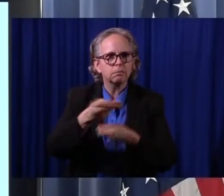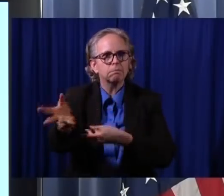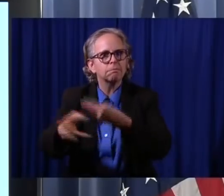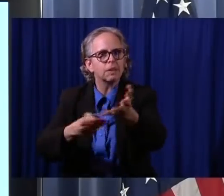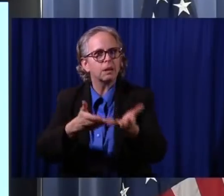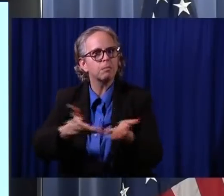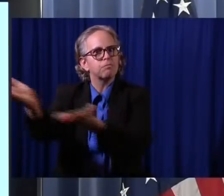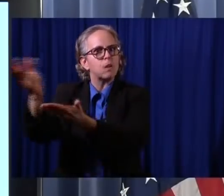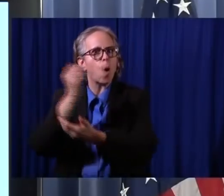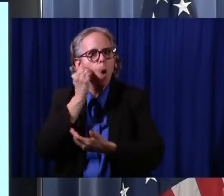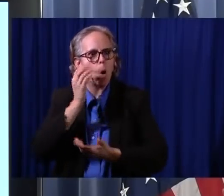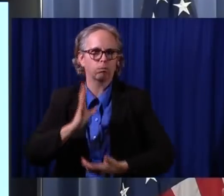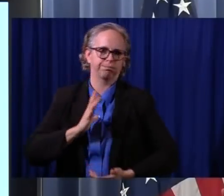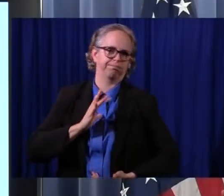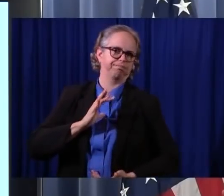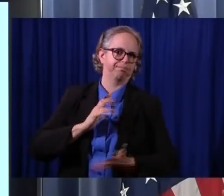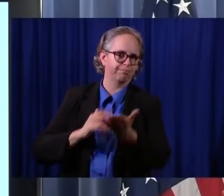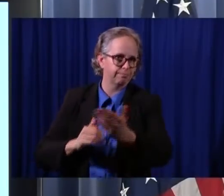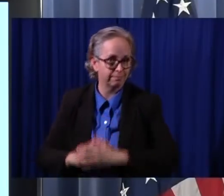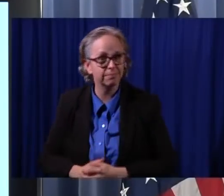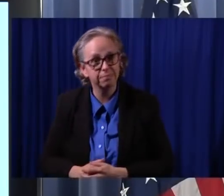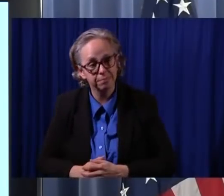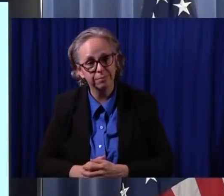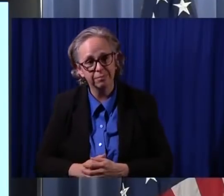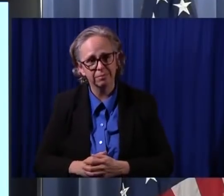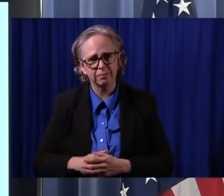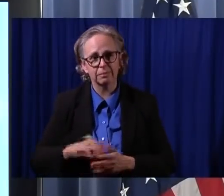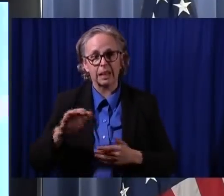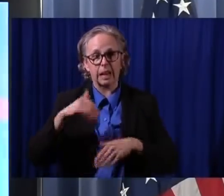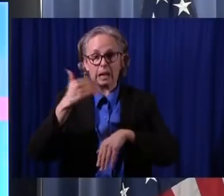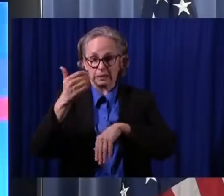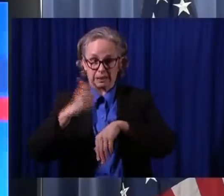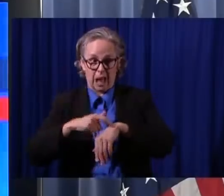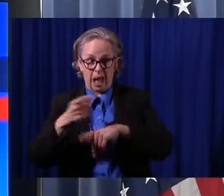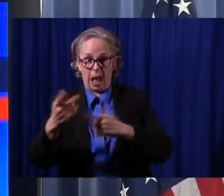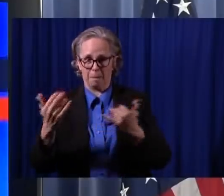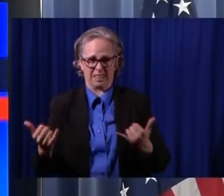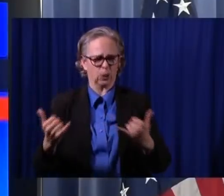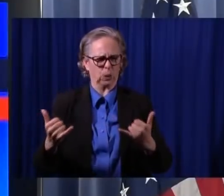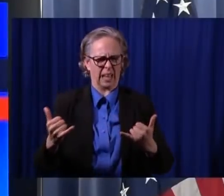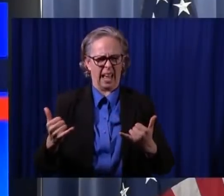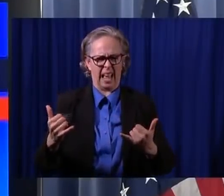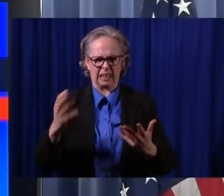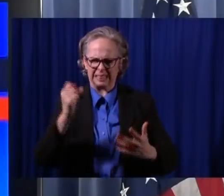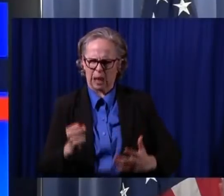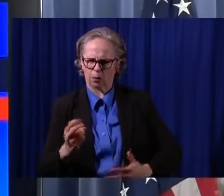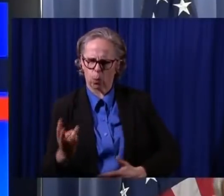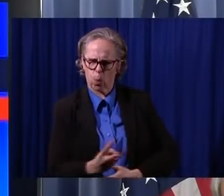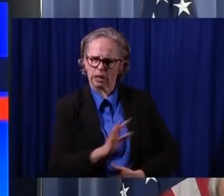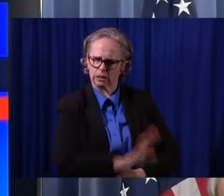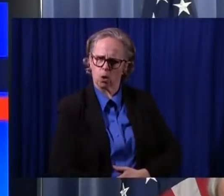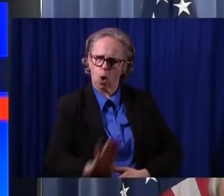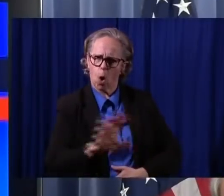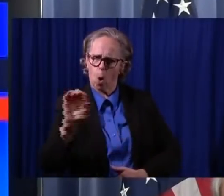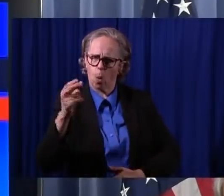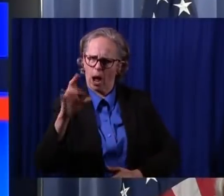IN COLUMBUS AND HE LIKES TO GET IT AT NO COST TO THEM AND ANYONE CAN GET THE TESTING. SO PEOPLE WILL ALSO RECEIVE A